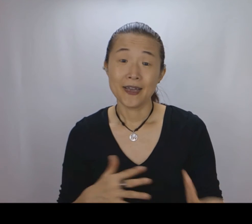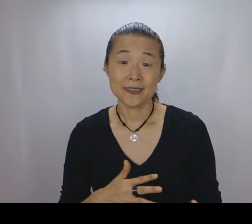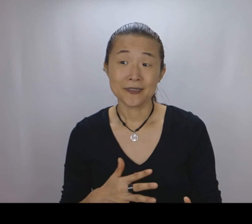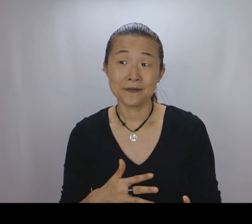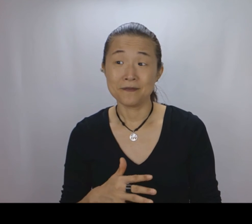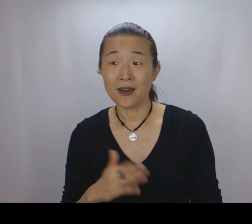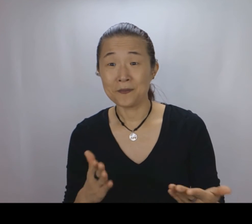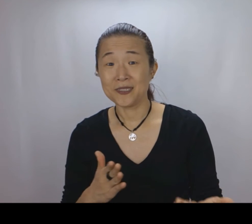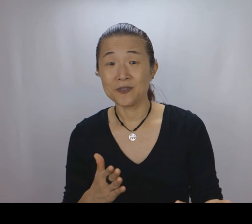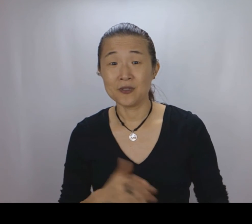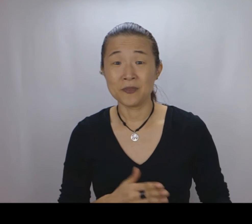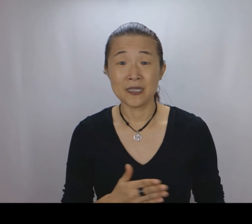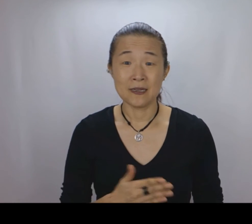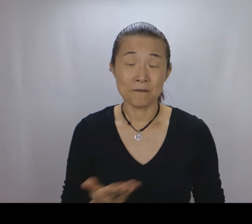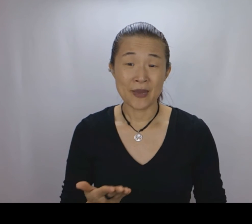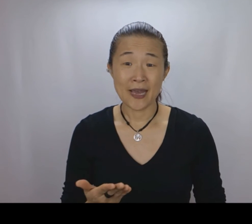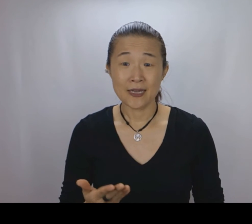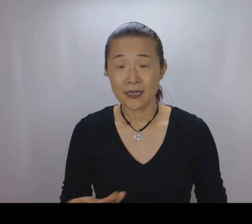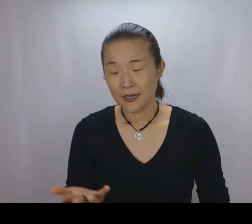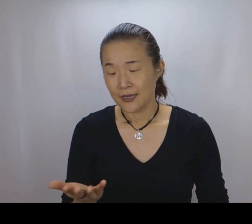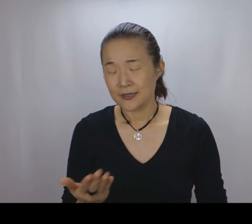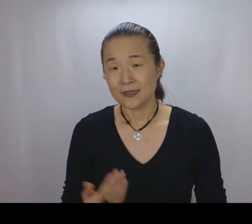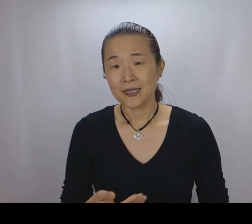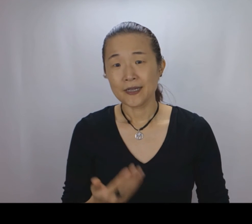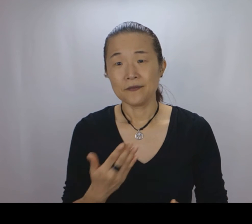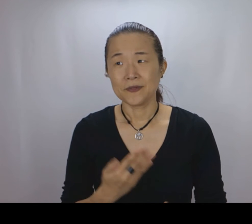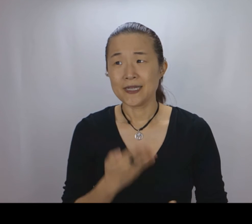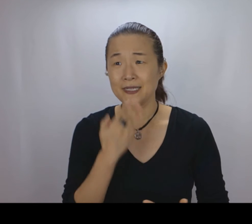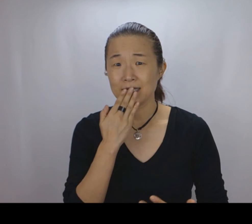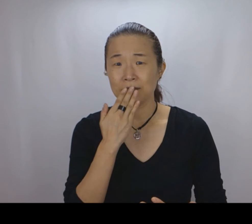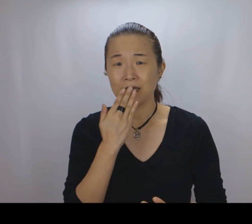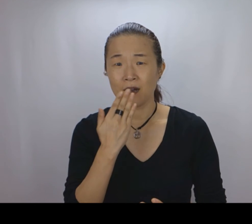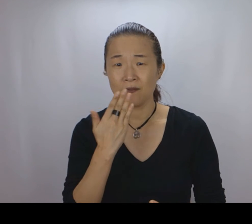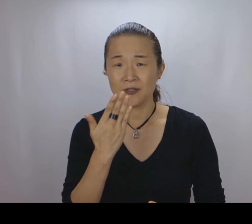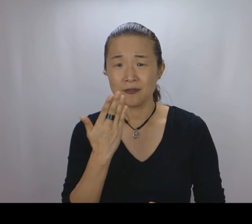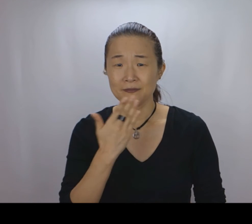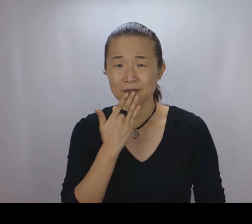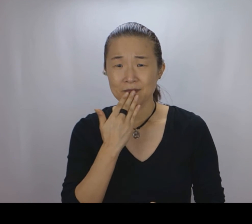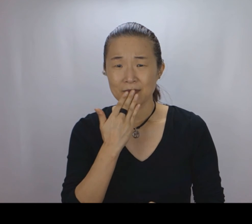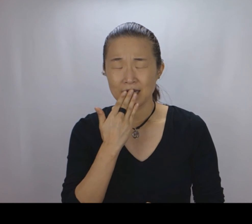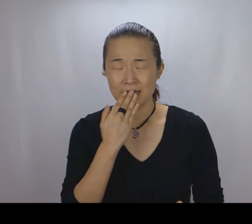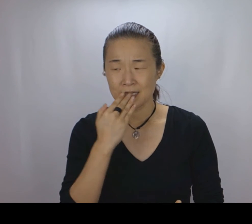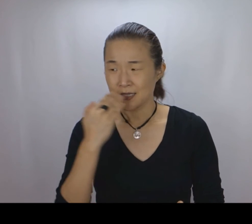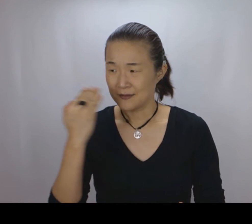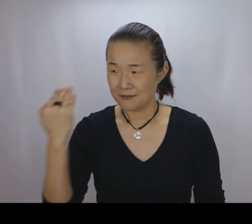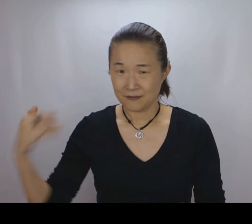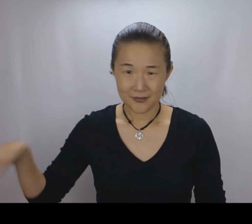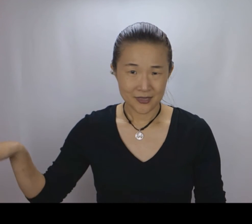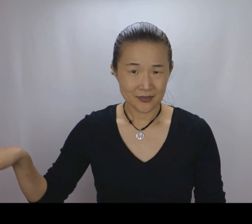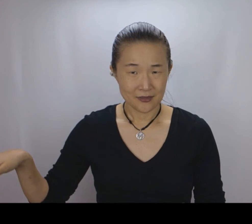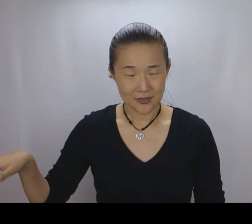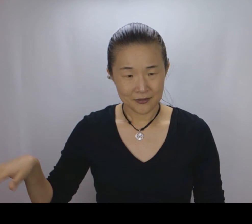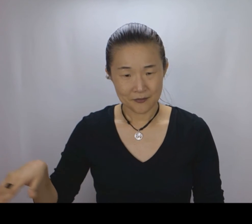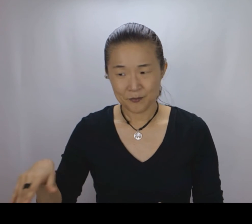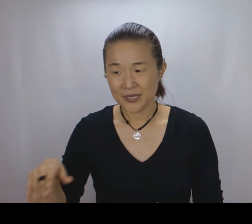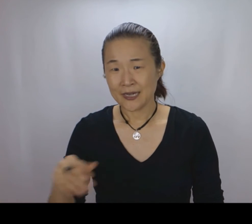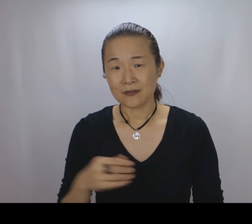So, the opposite would be bad and so it's like you taste awful, and you just spit it out.